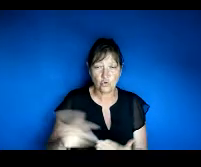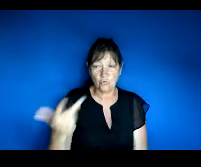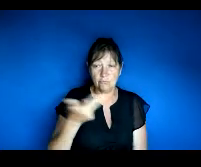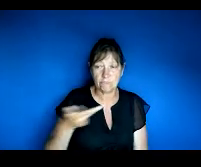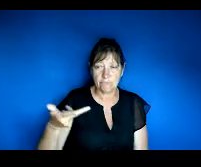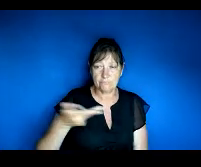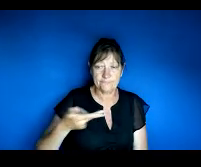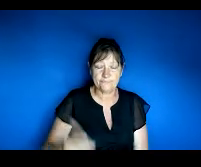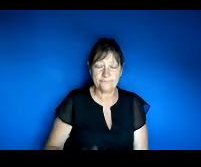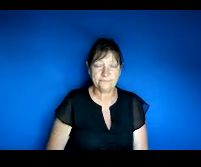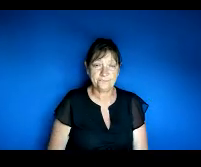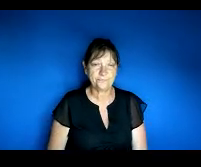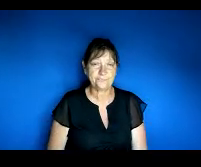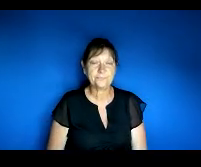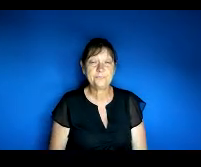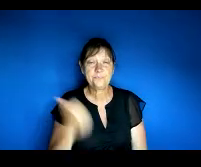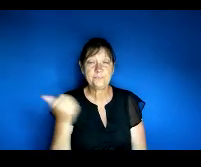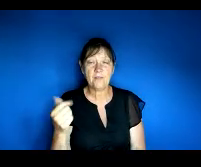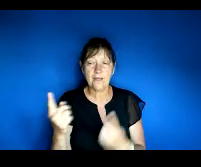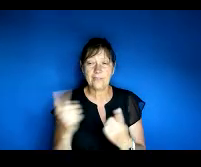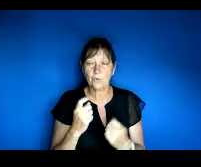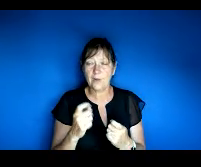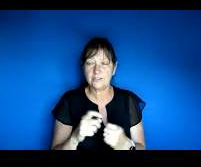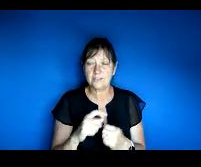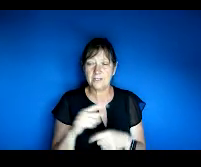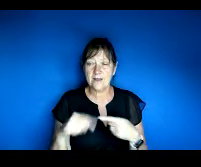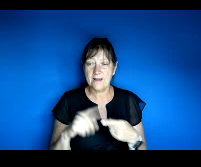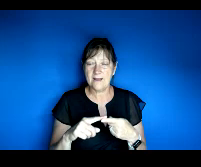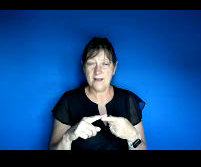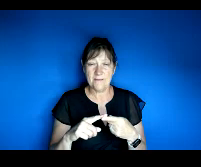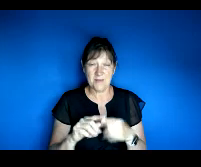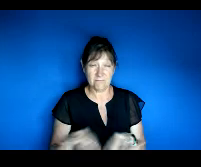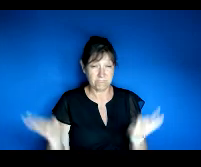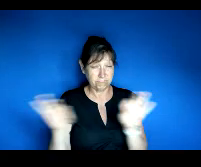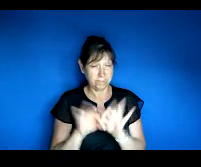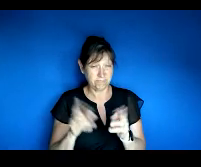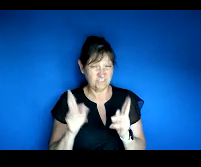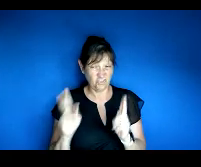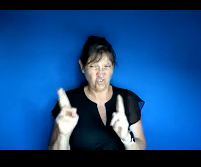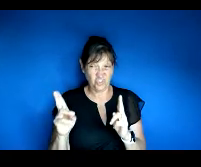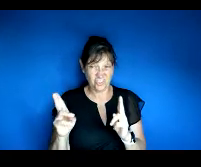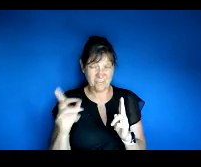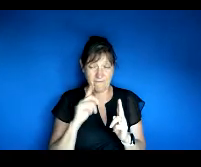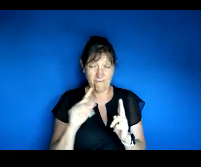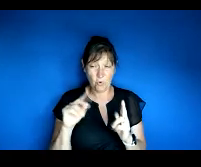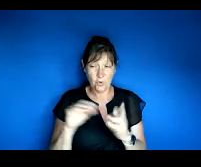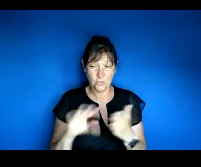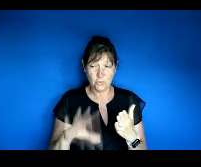It's also another question here about how urgent it is for students to schedule a meeting with SAS.